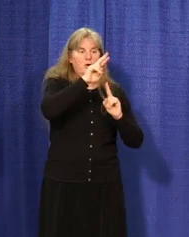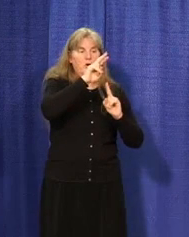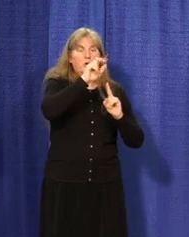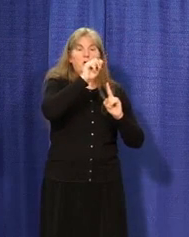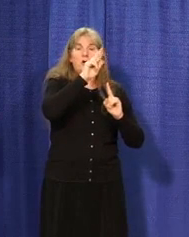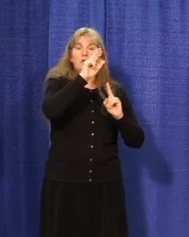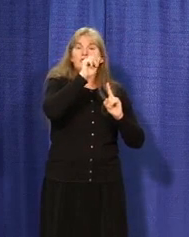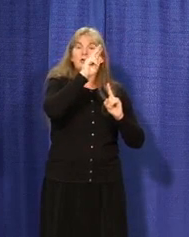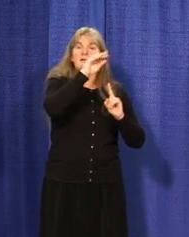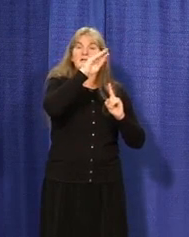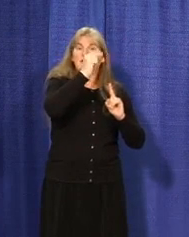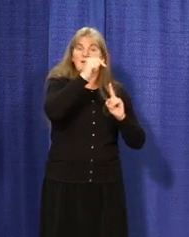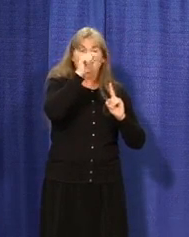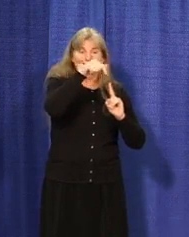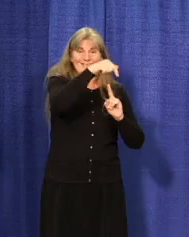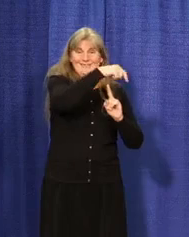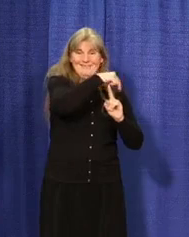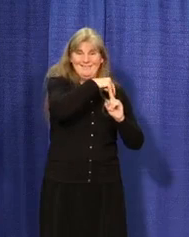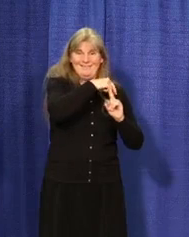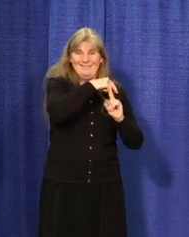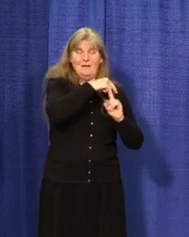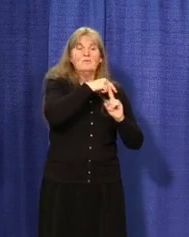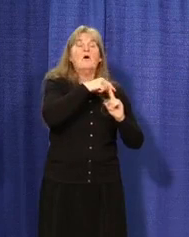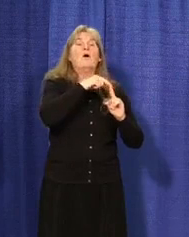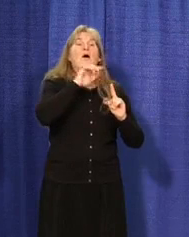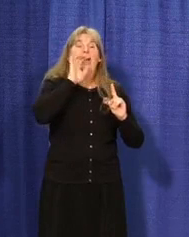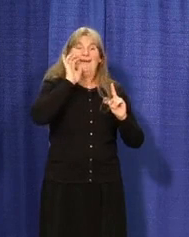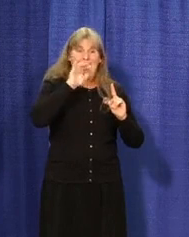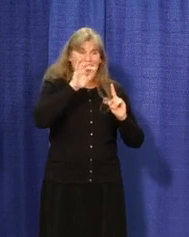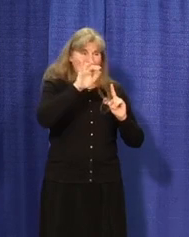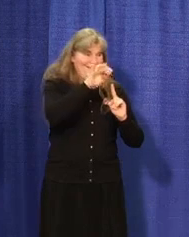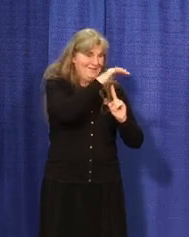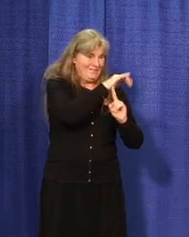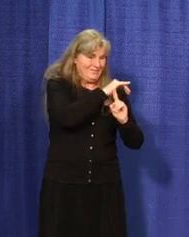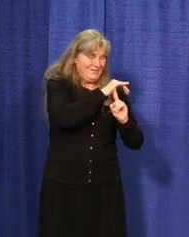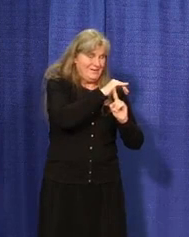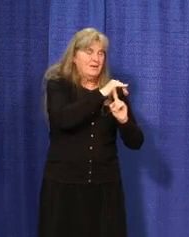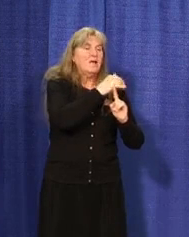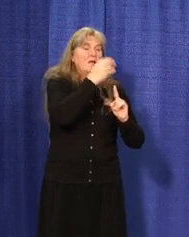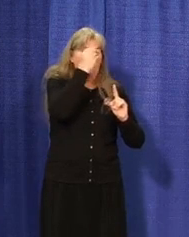information before we publish